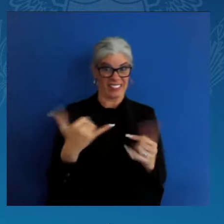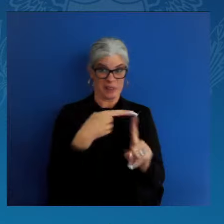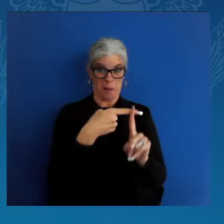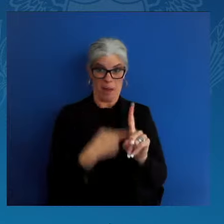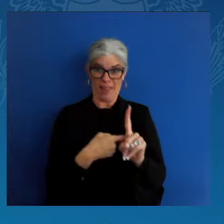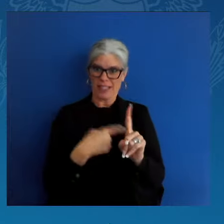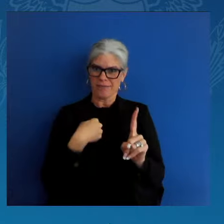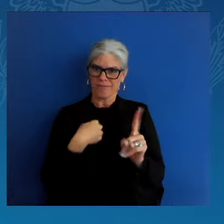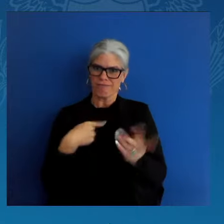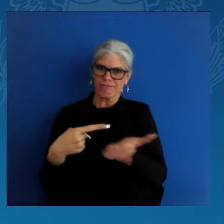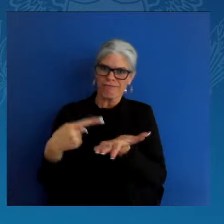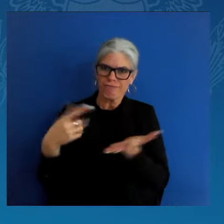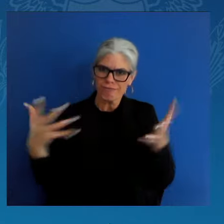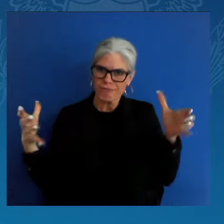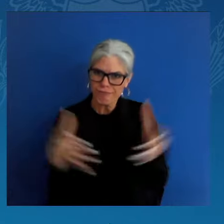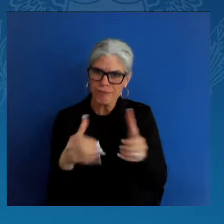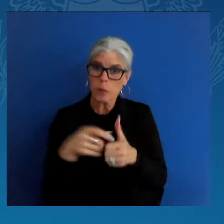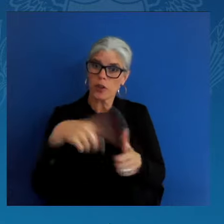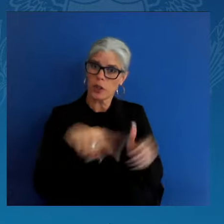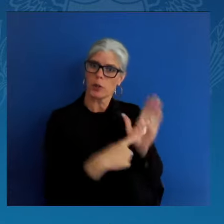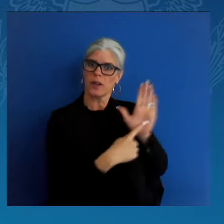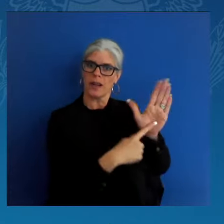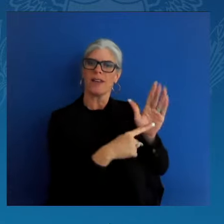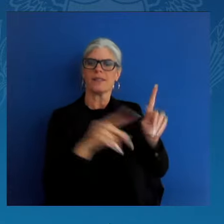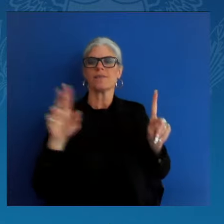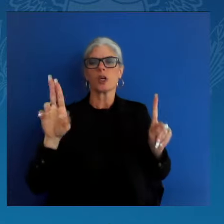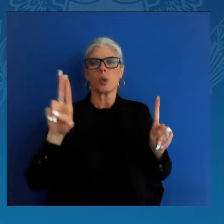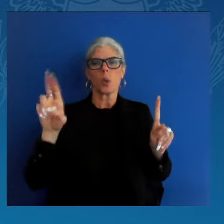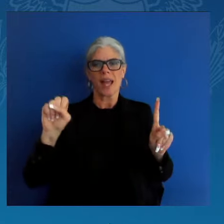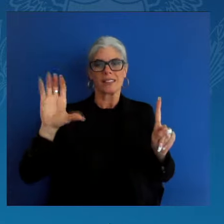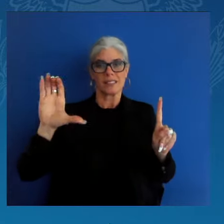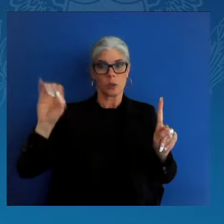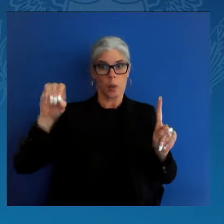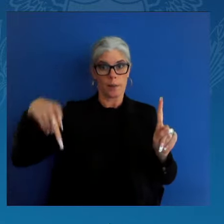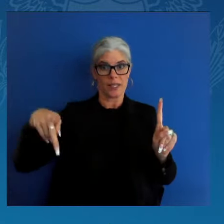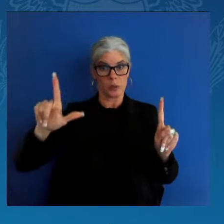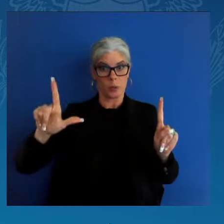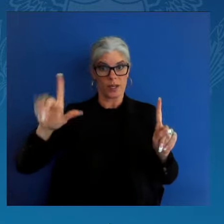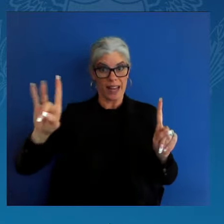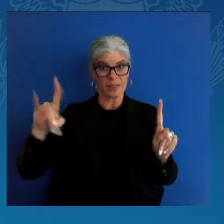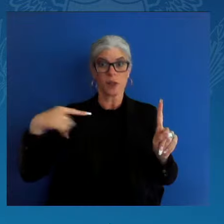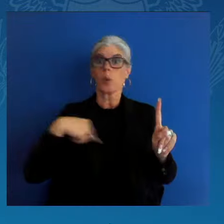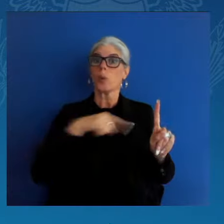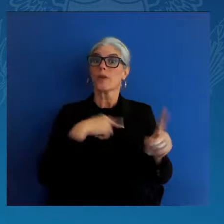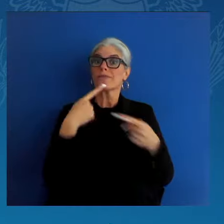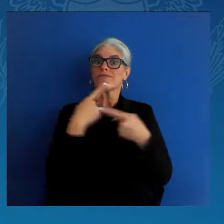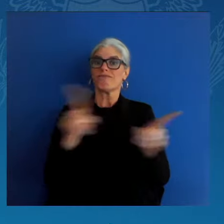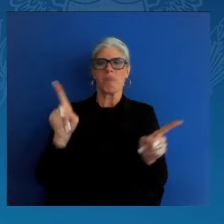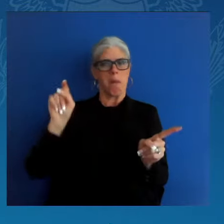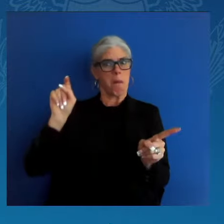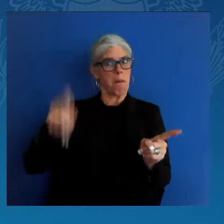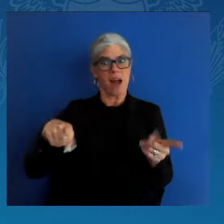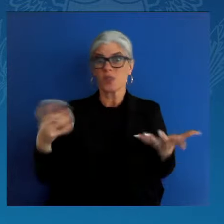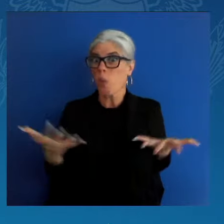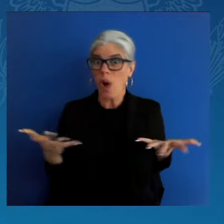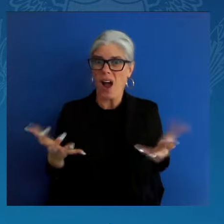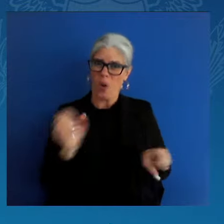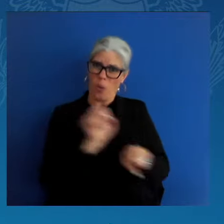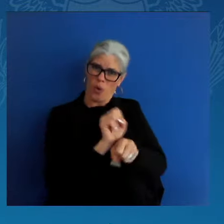with more ambition and urgency to protect our world from climate disaster